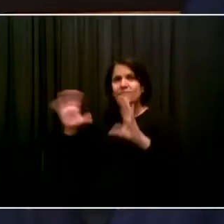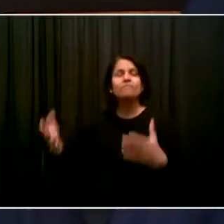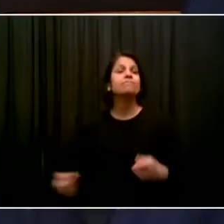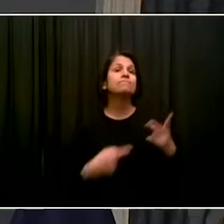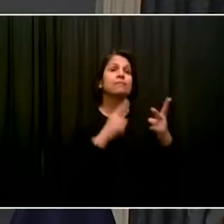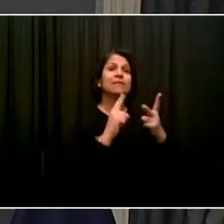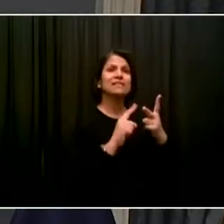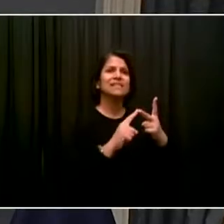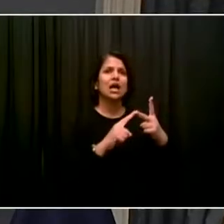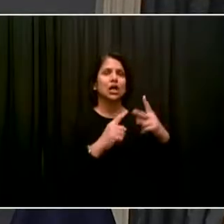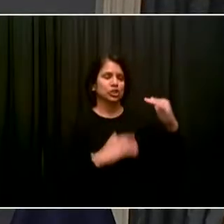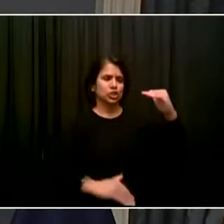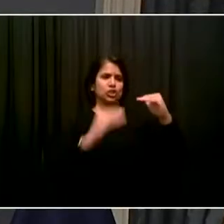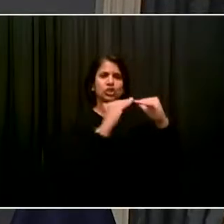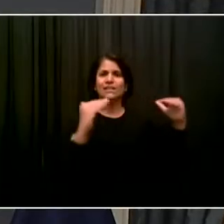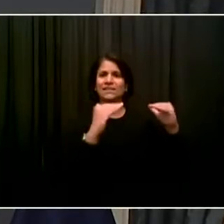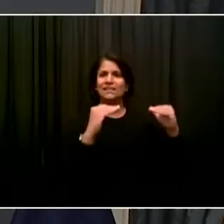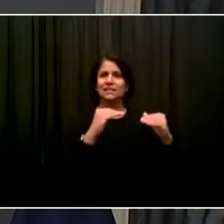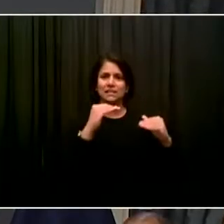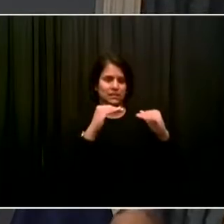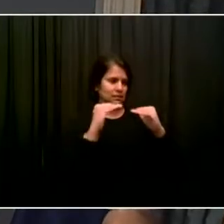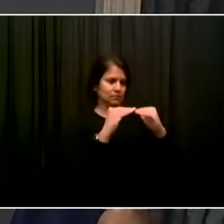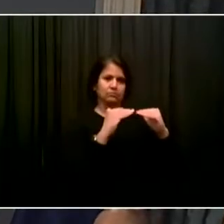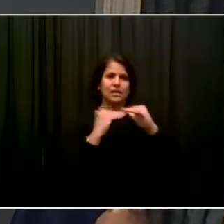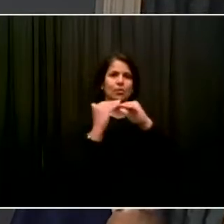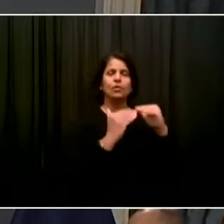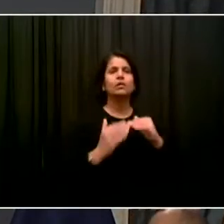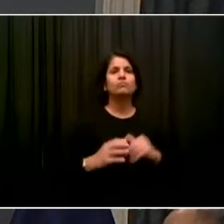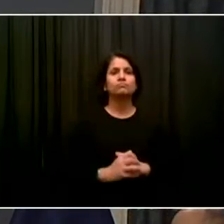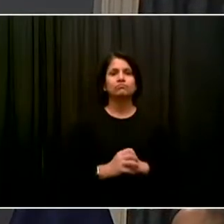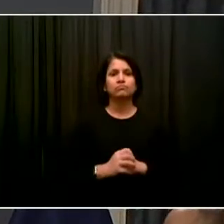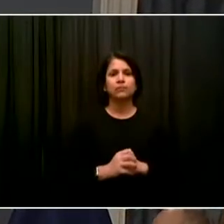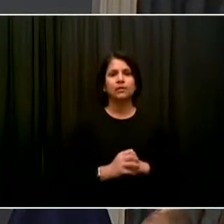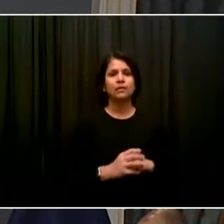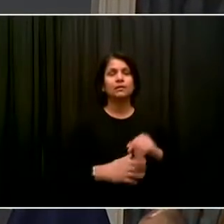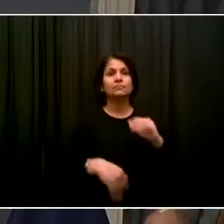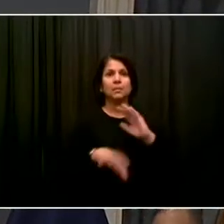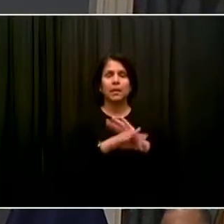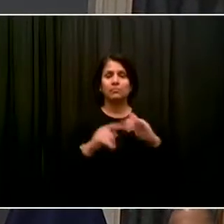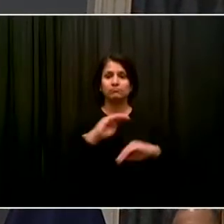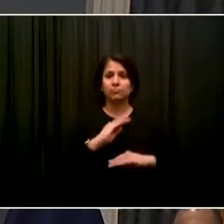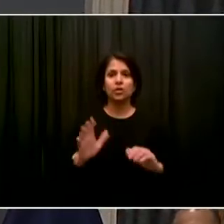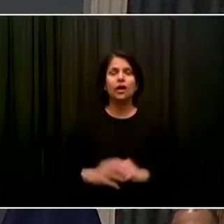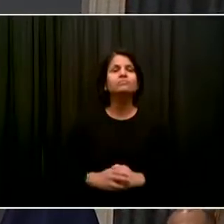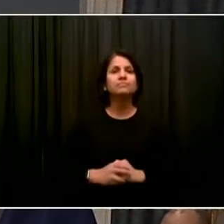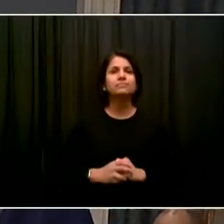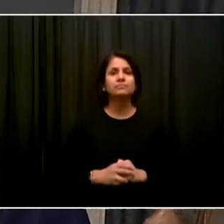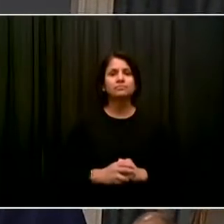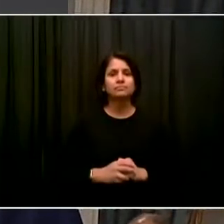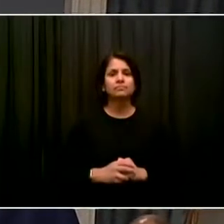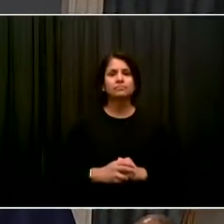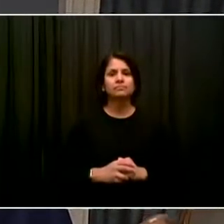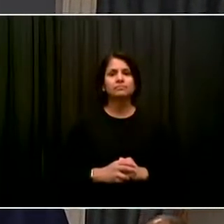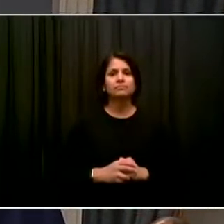THAT IS WHAT I'M OFCUESD ON AND HE IS THE BEST PERSON TO DO SO.